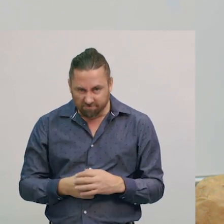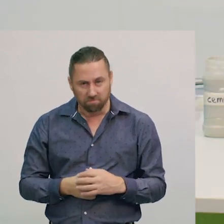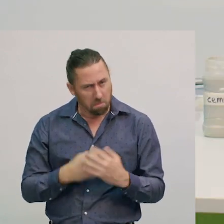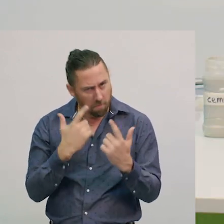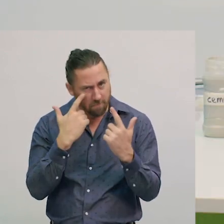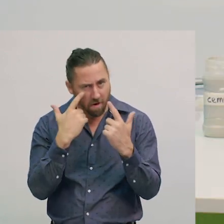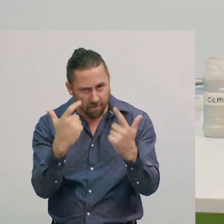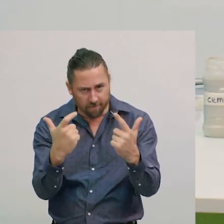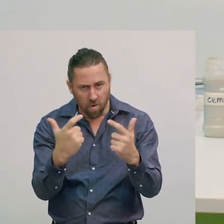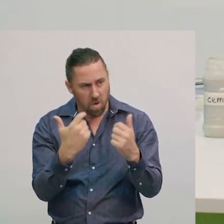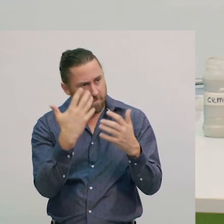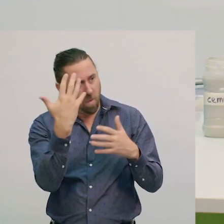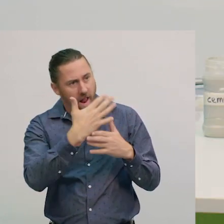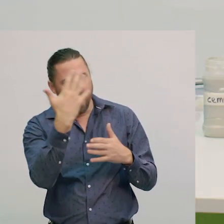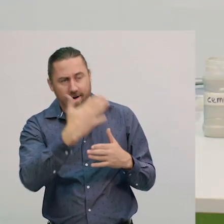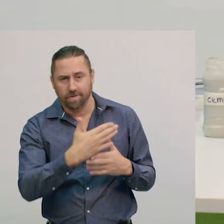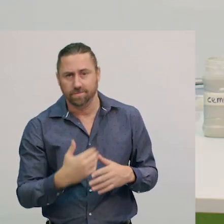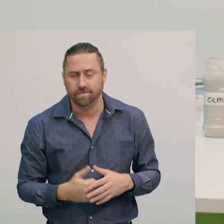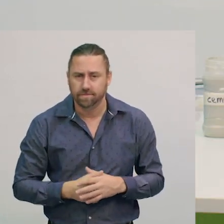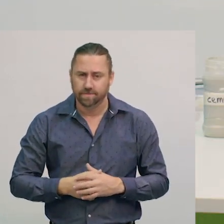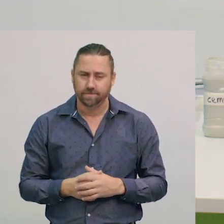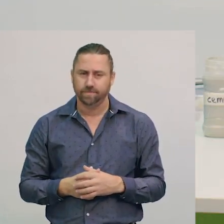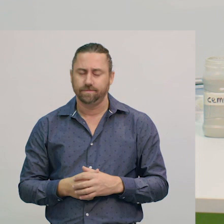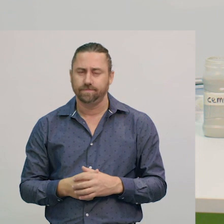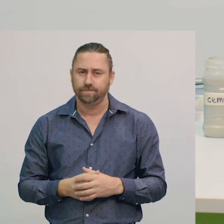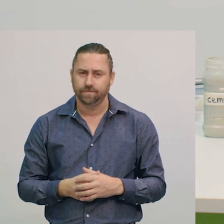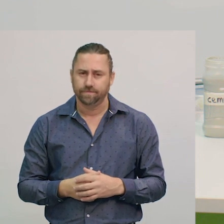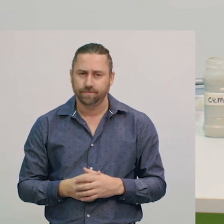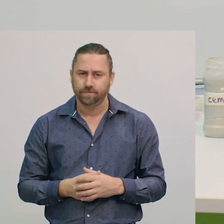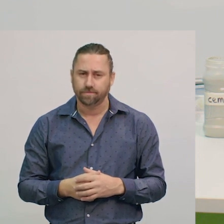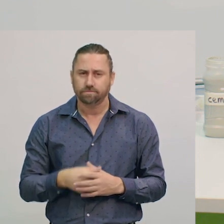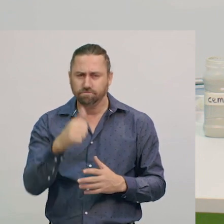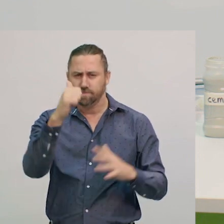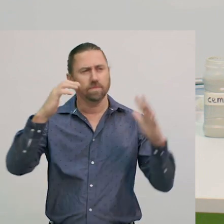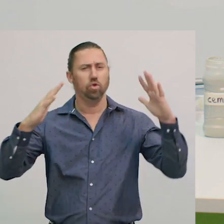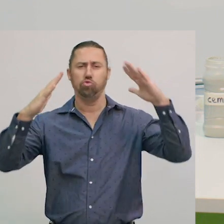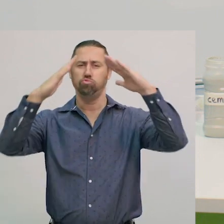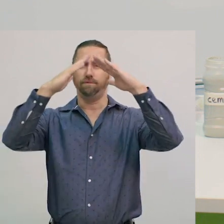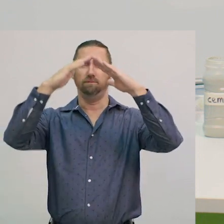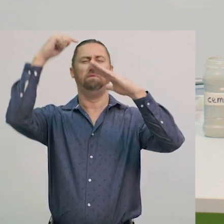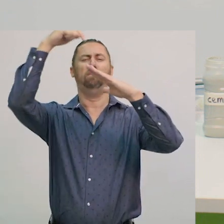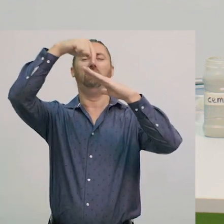I won't use the hammer. Do you know what the roof of your house is made of?